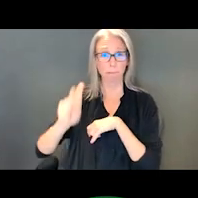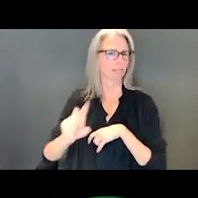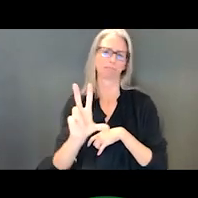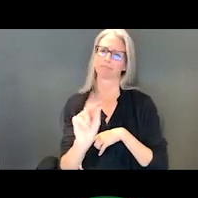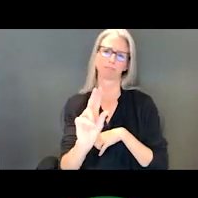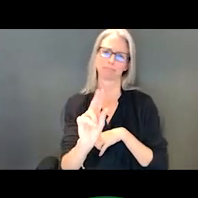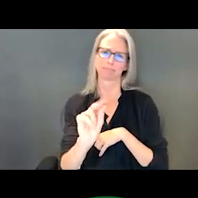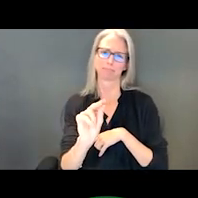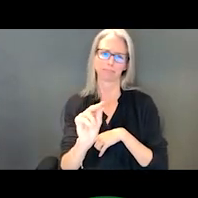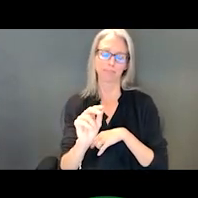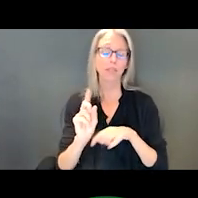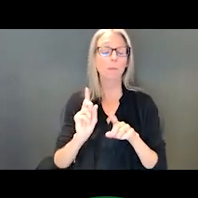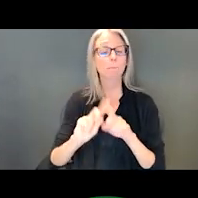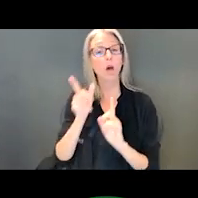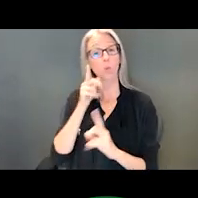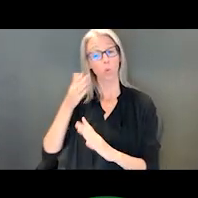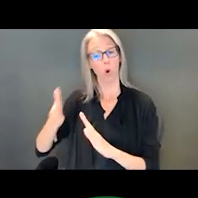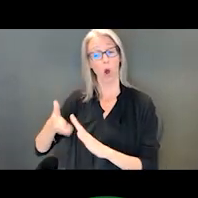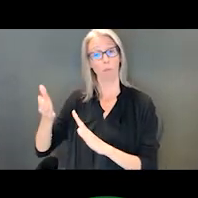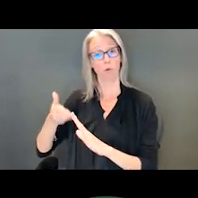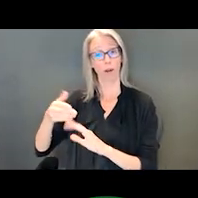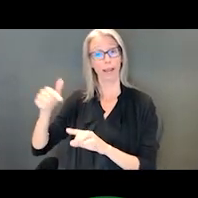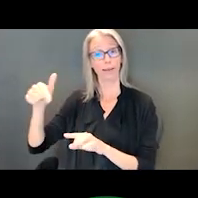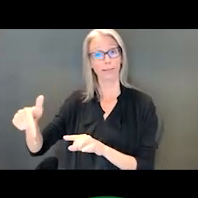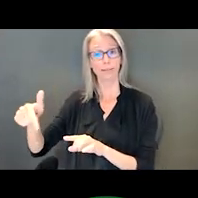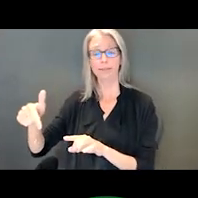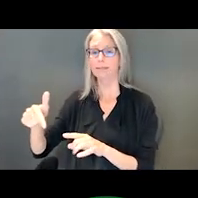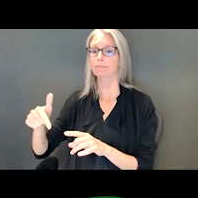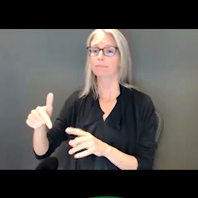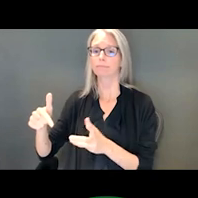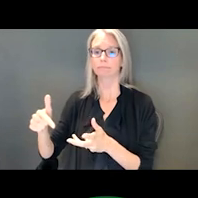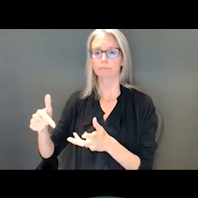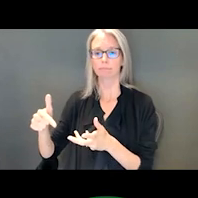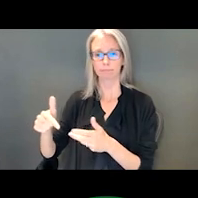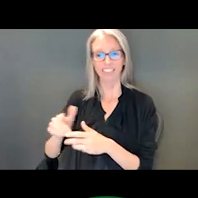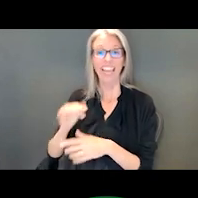Yeah, yeah, absolutely. And hopefully, hopefully as we start to develop more. Standards that